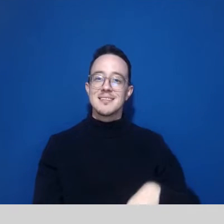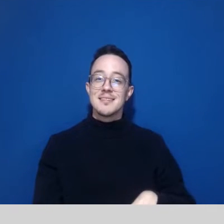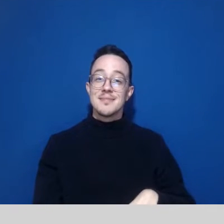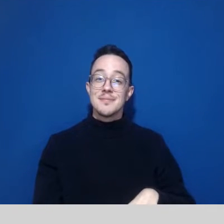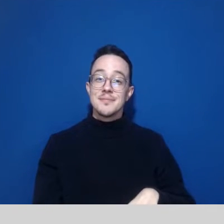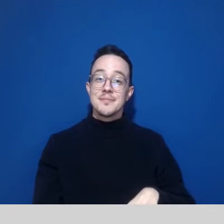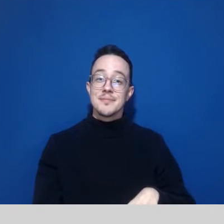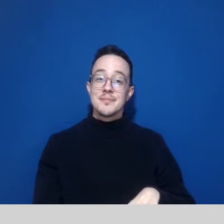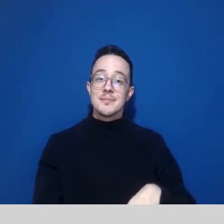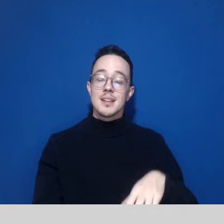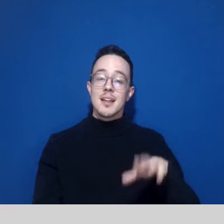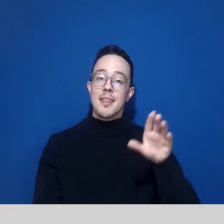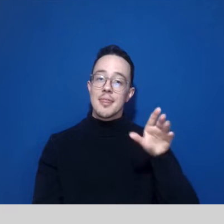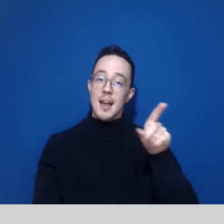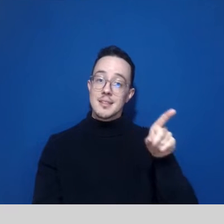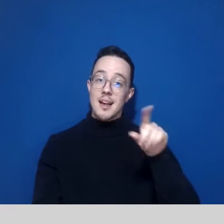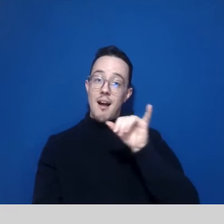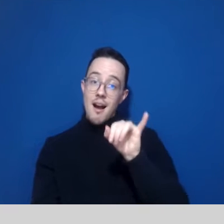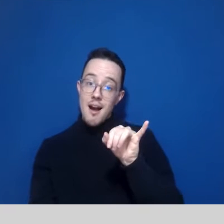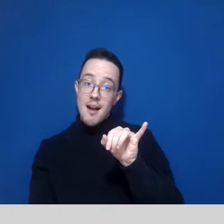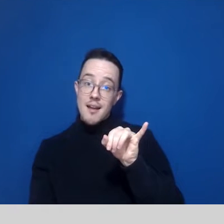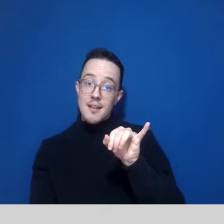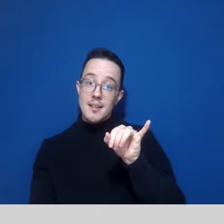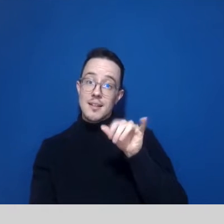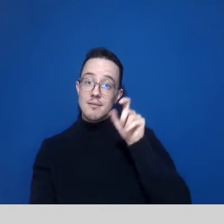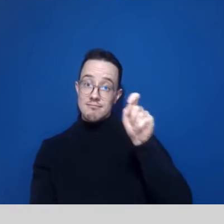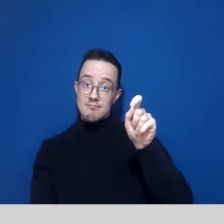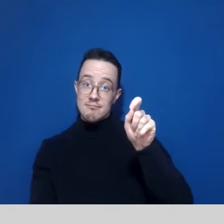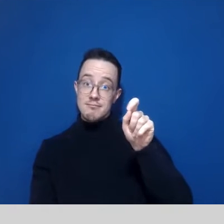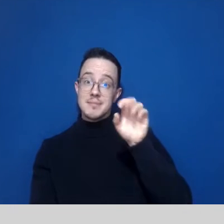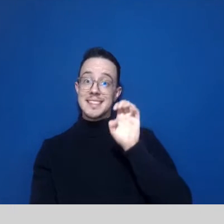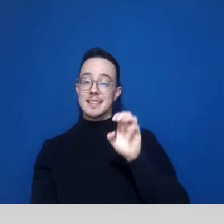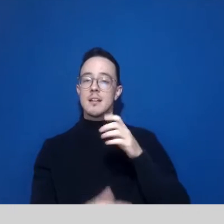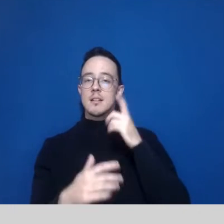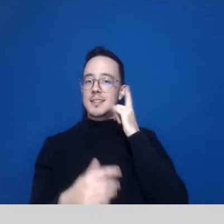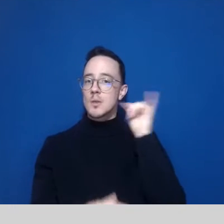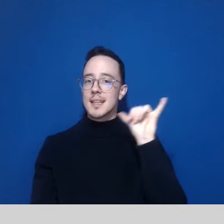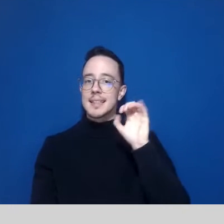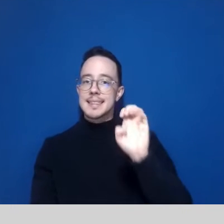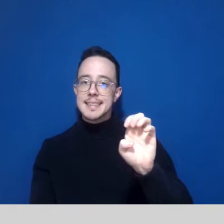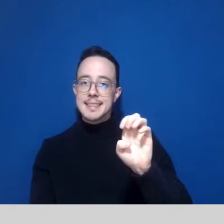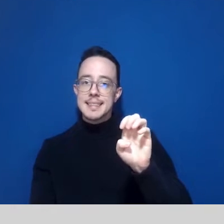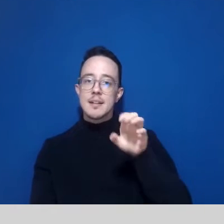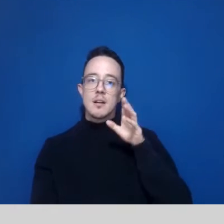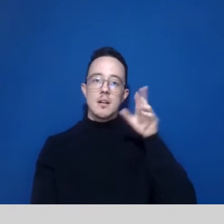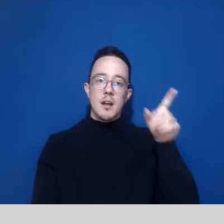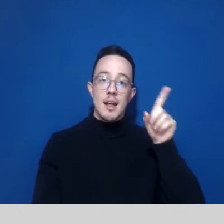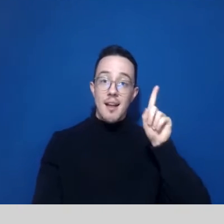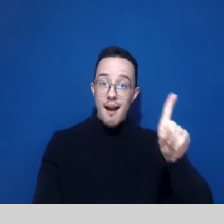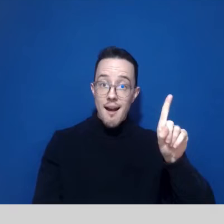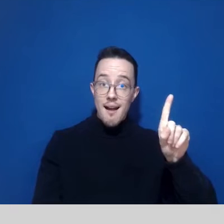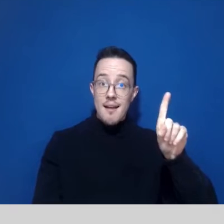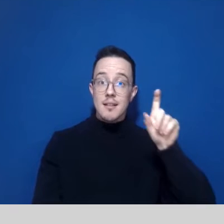And that's Turkish, because there is a I with a dot which is İ and I, without a dot which is I,